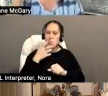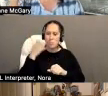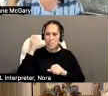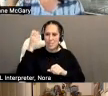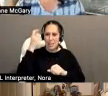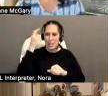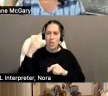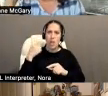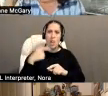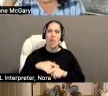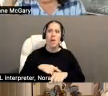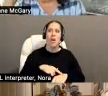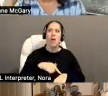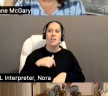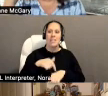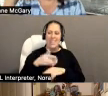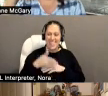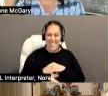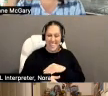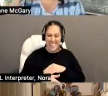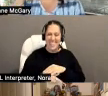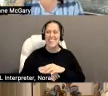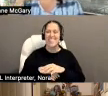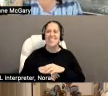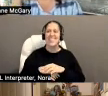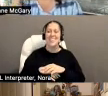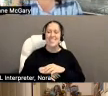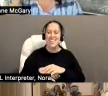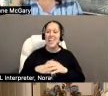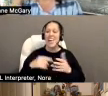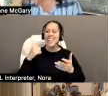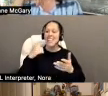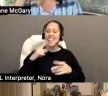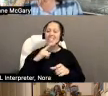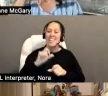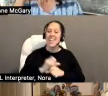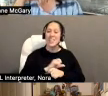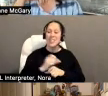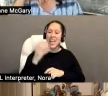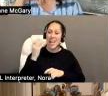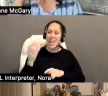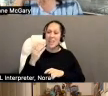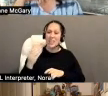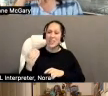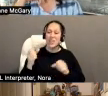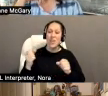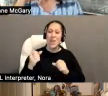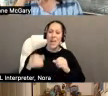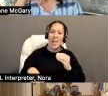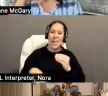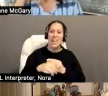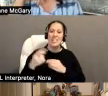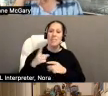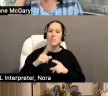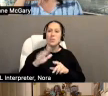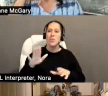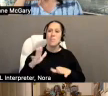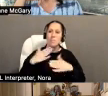I think the actual outdoor cold adds something to the body language! I'm not quite sure what,